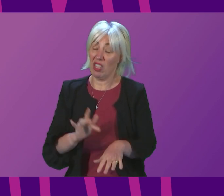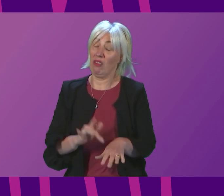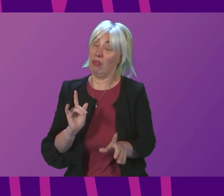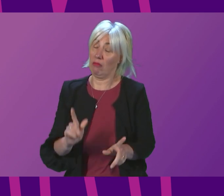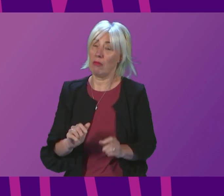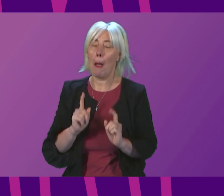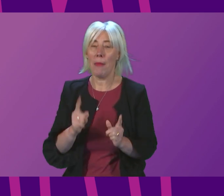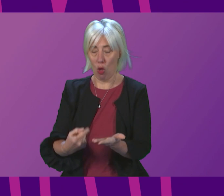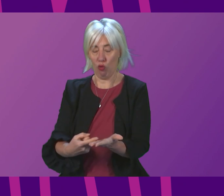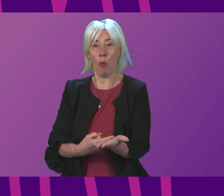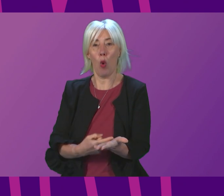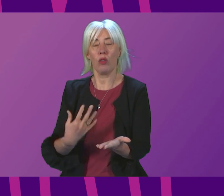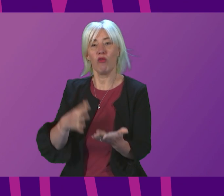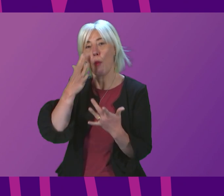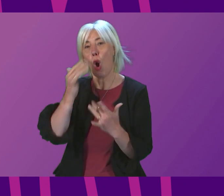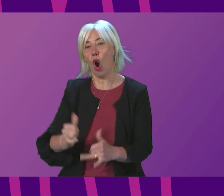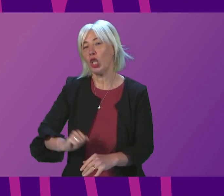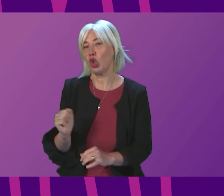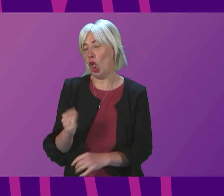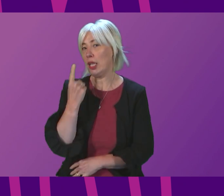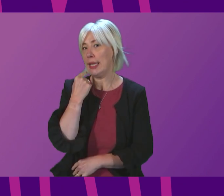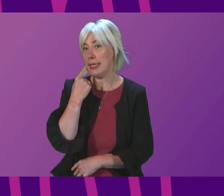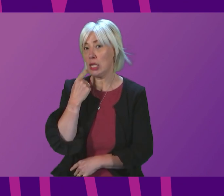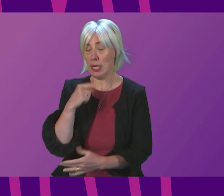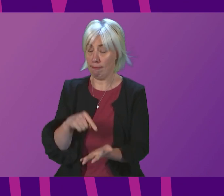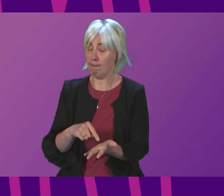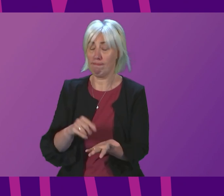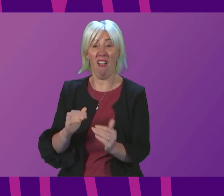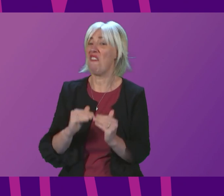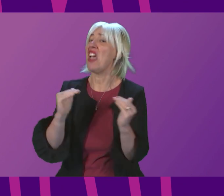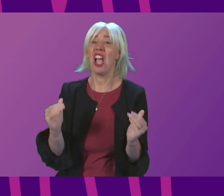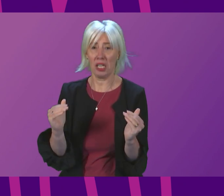The report that Audit Scotland published yesterday is entirely fair and justified.